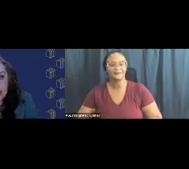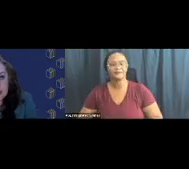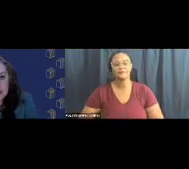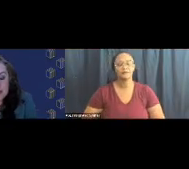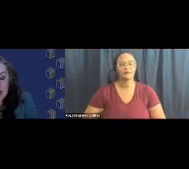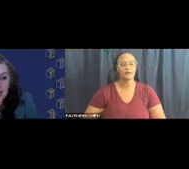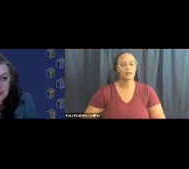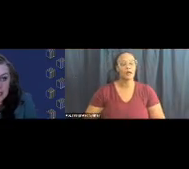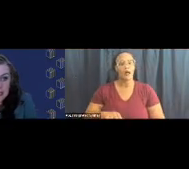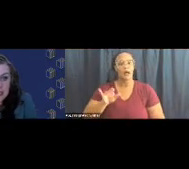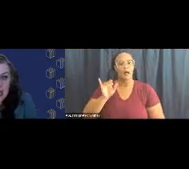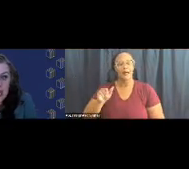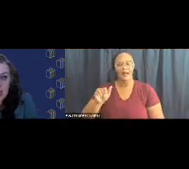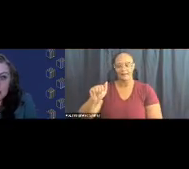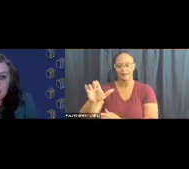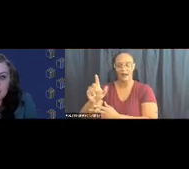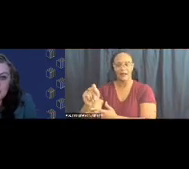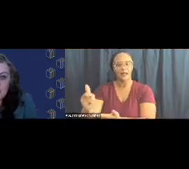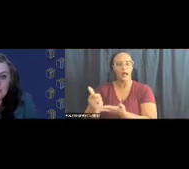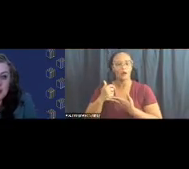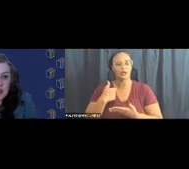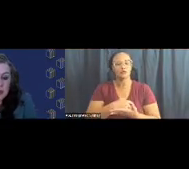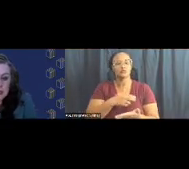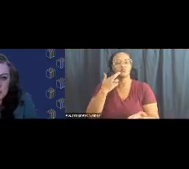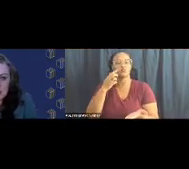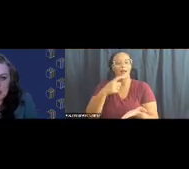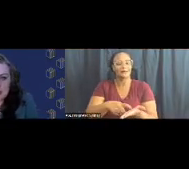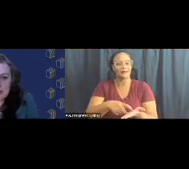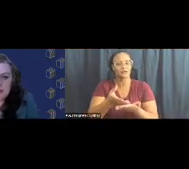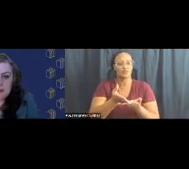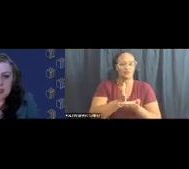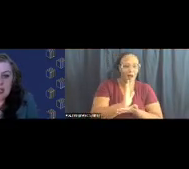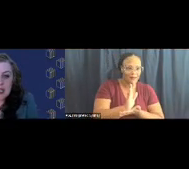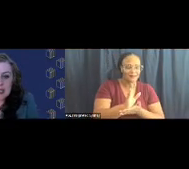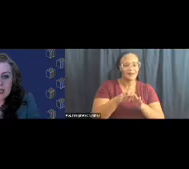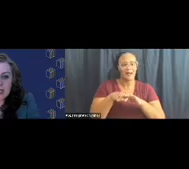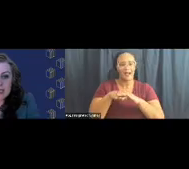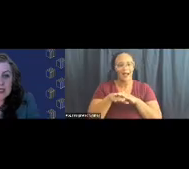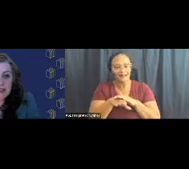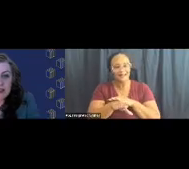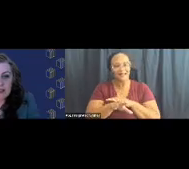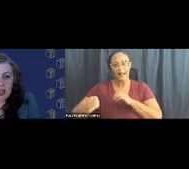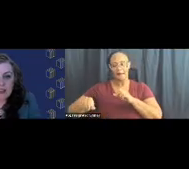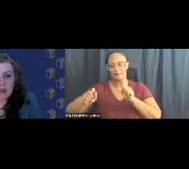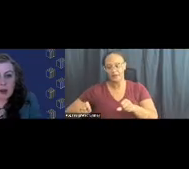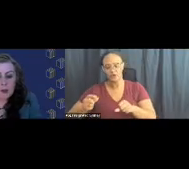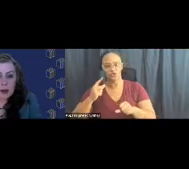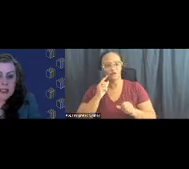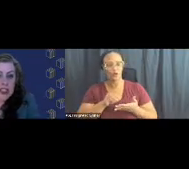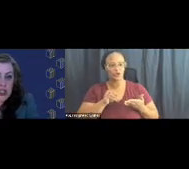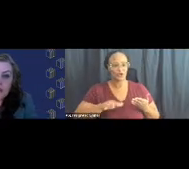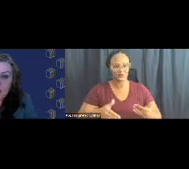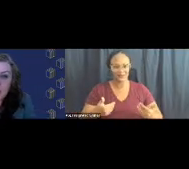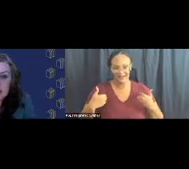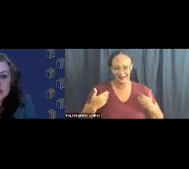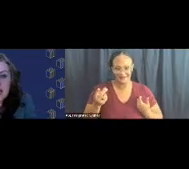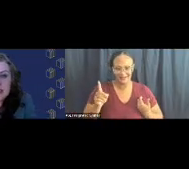the rights, access, and potential of students with disabilities. In 1975, President Gerald Ford